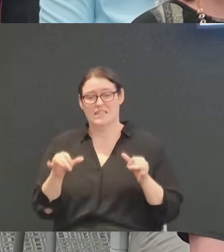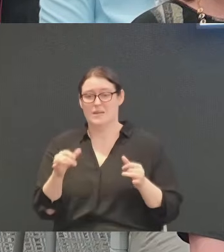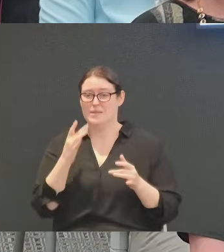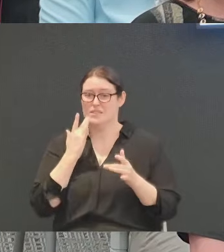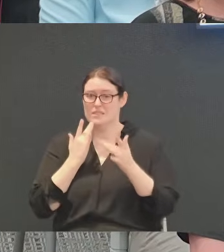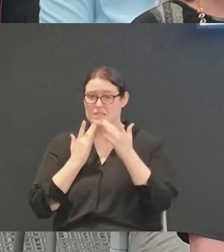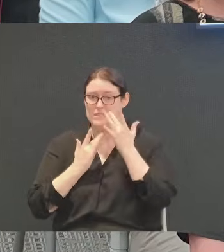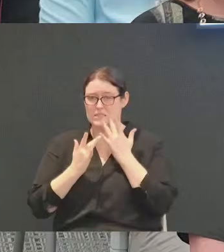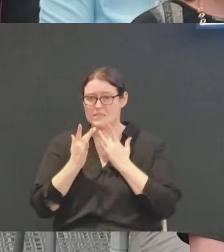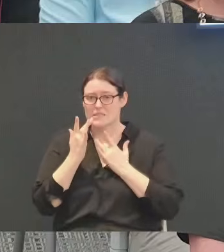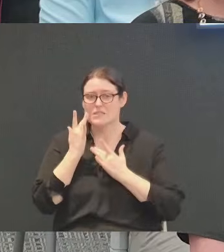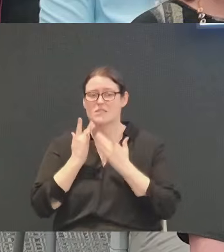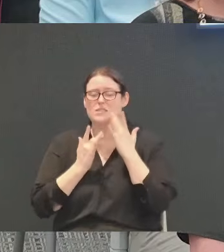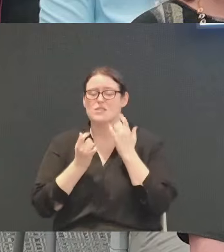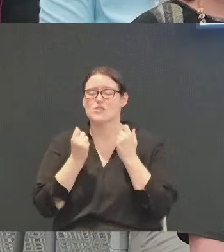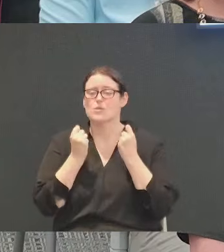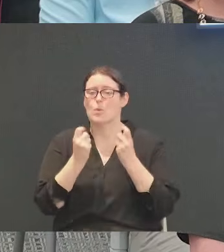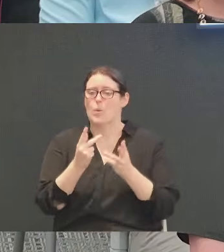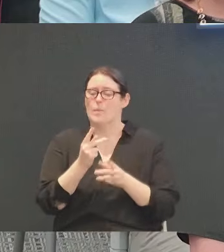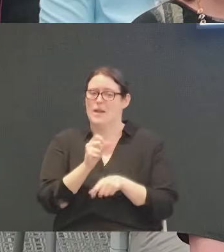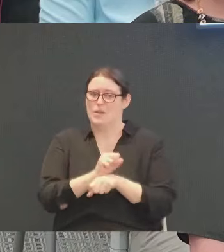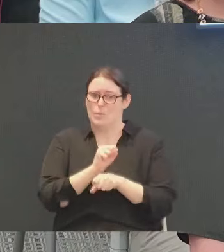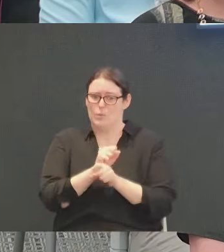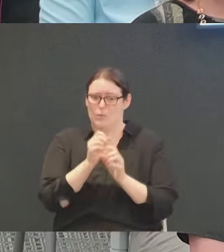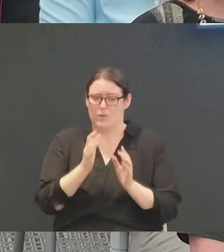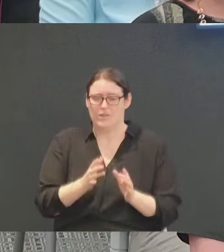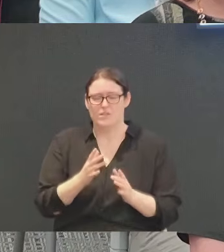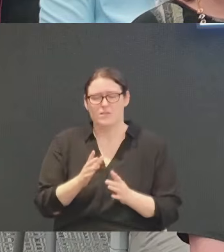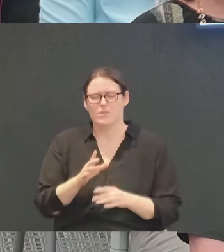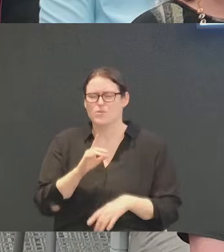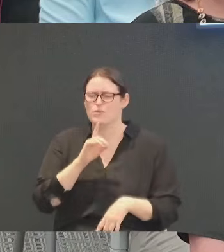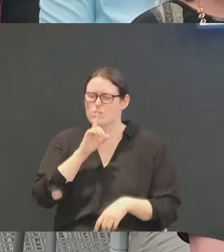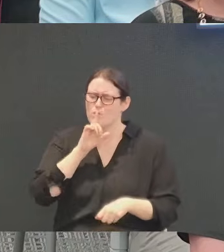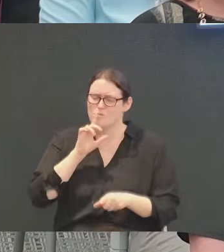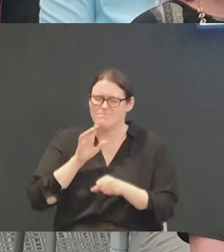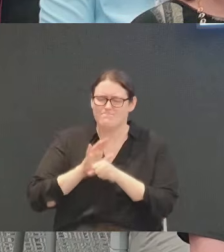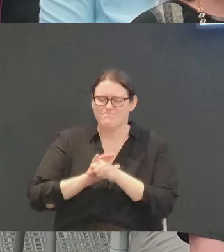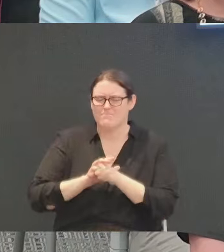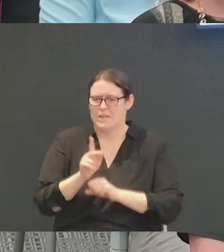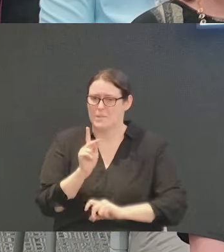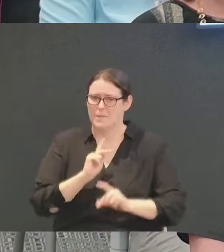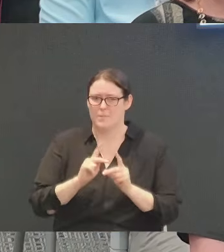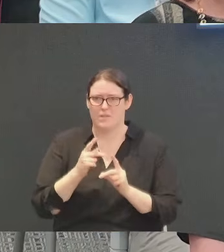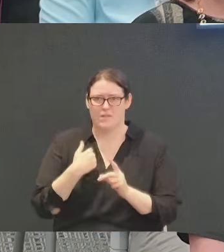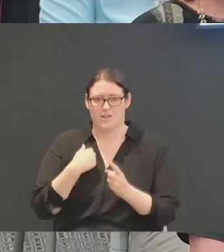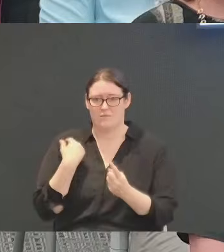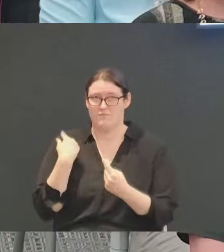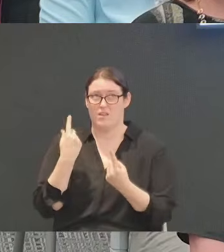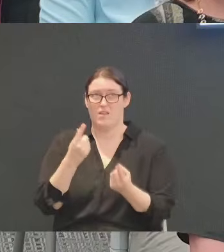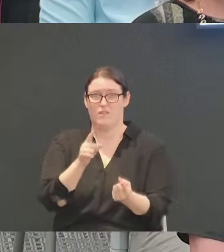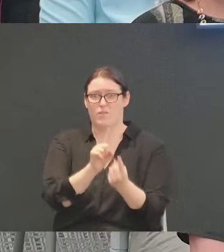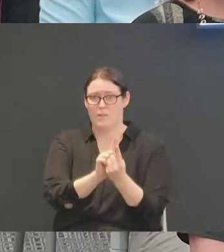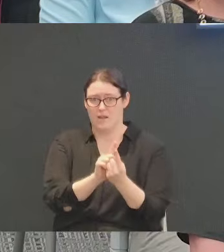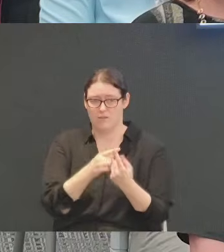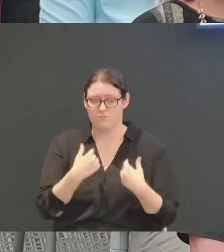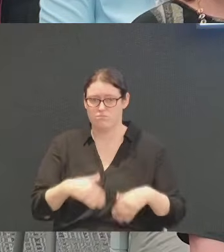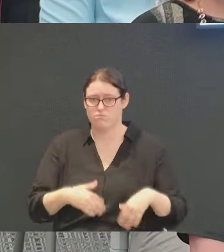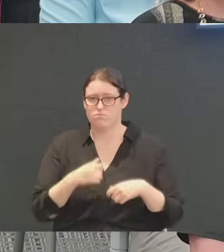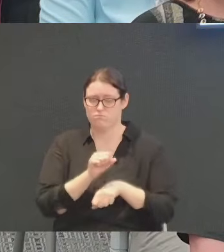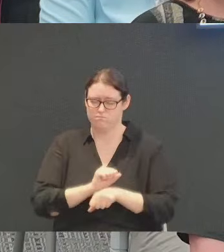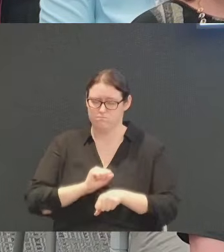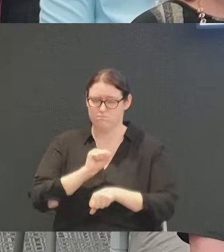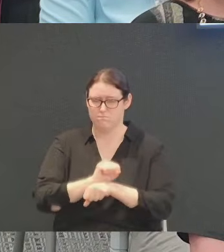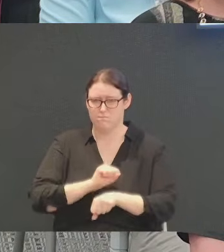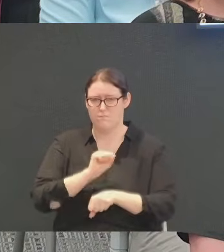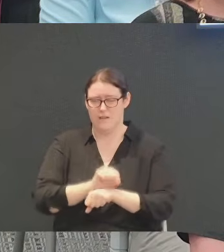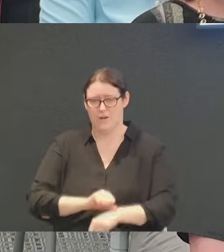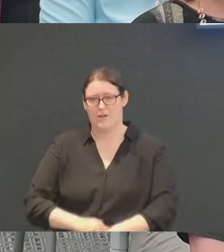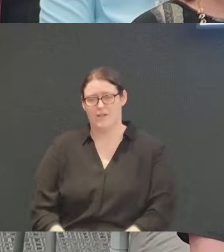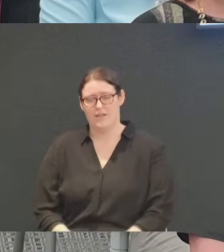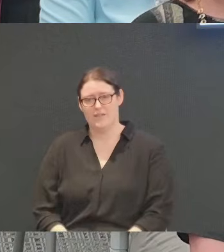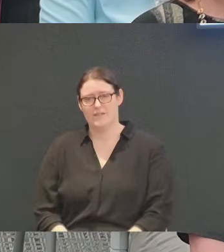so many case workers which have been some of the most dedicated people we have ever met. Um,